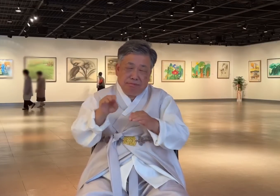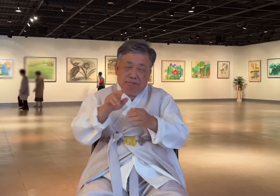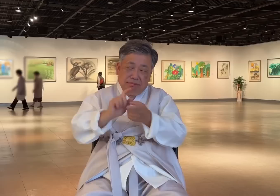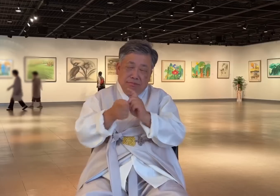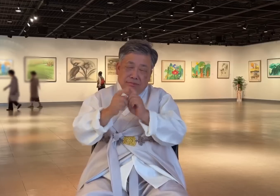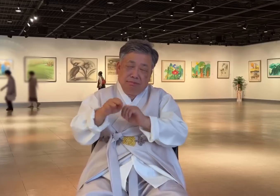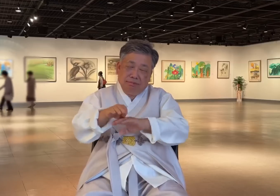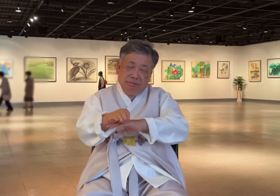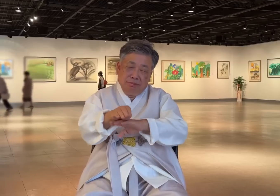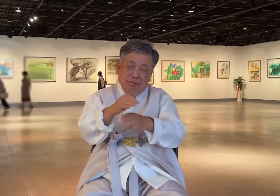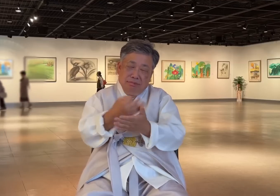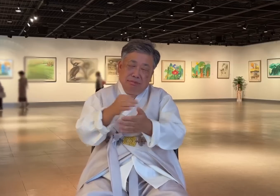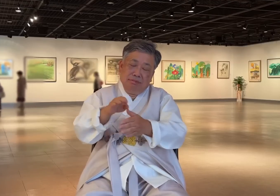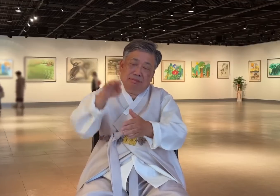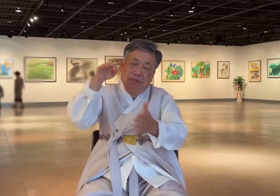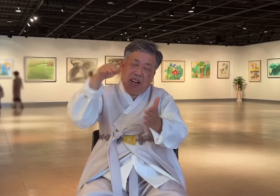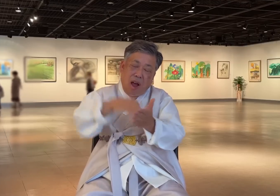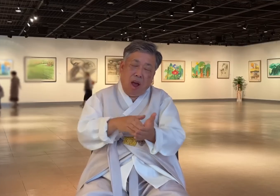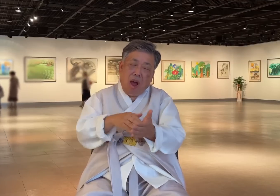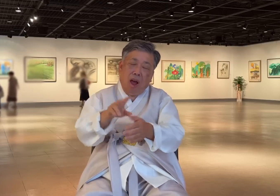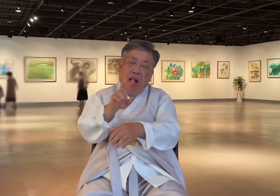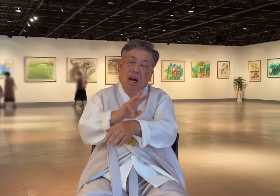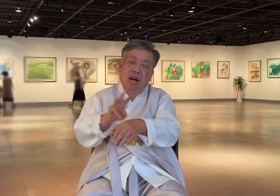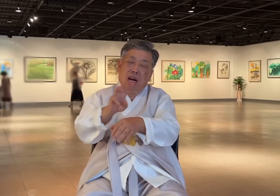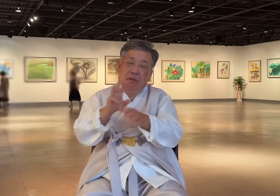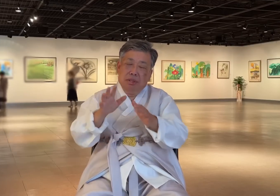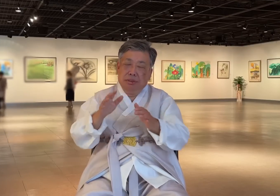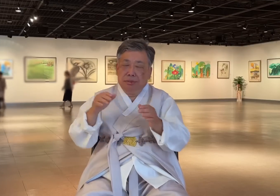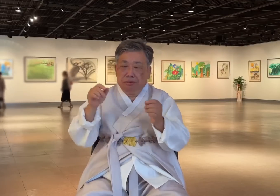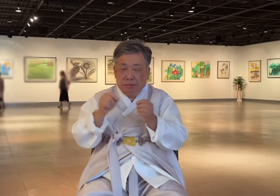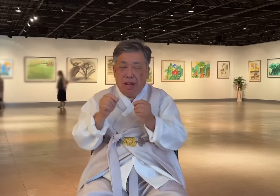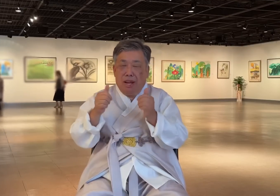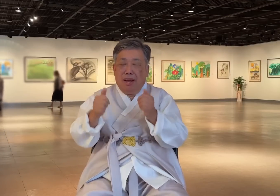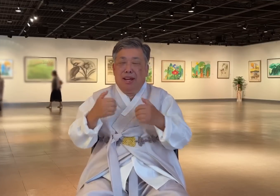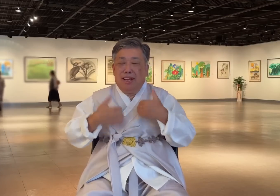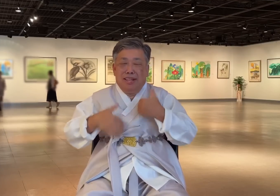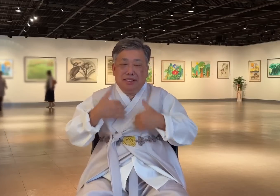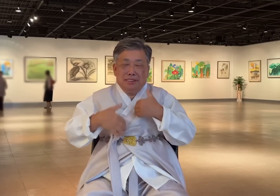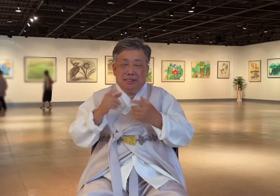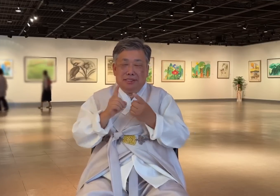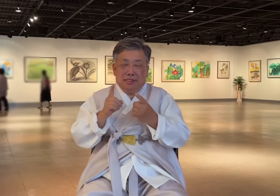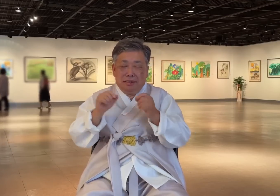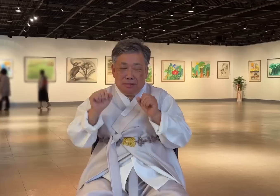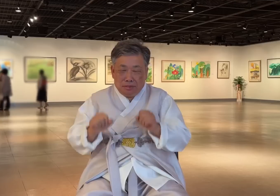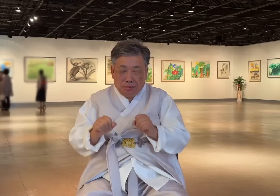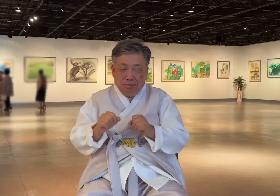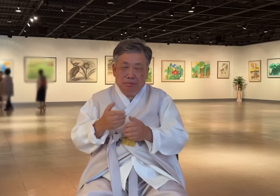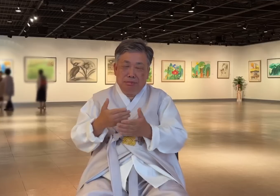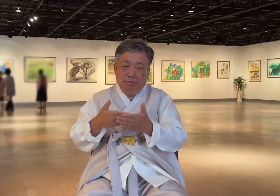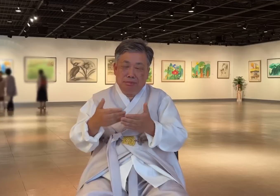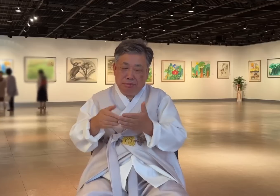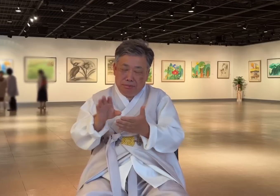I changed buses several times and arrived in 3 hours. After meeting with Mr. Unbo, I said hello.